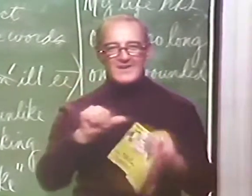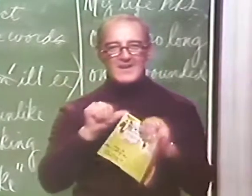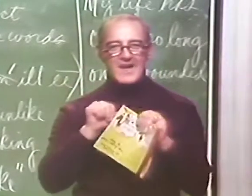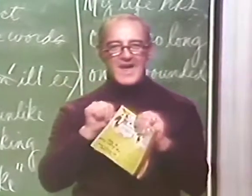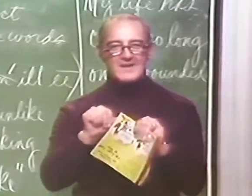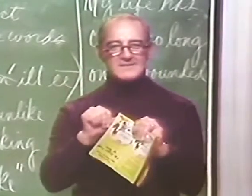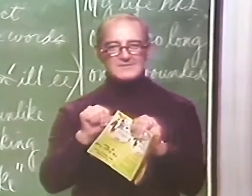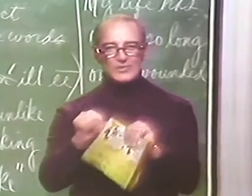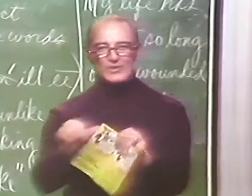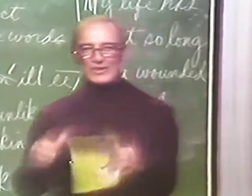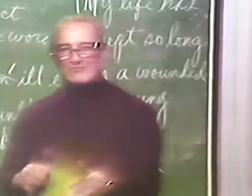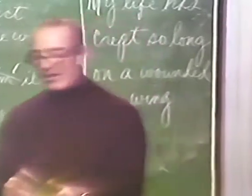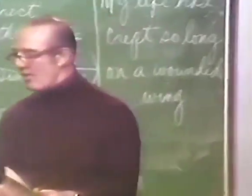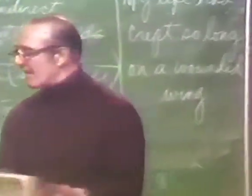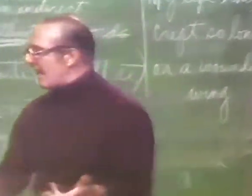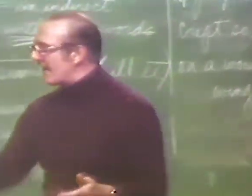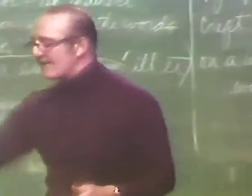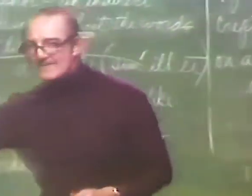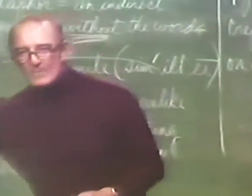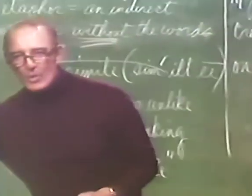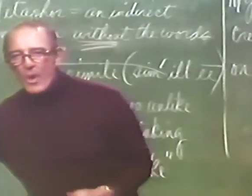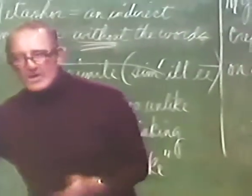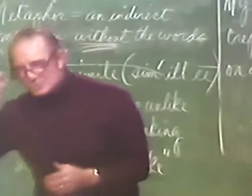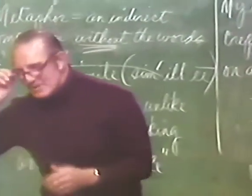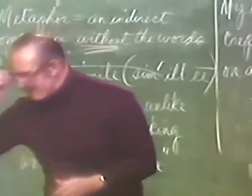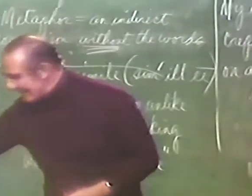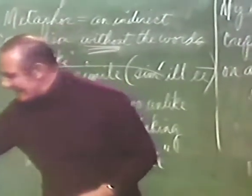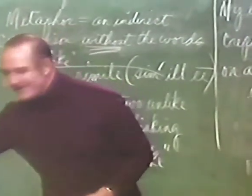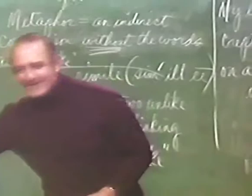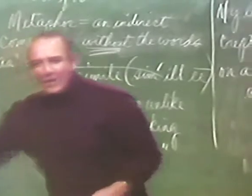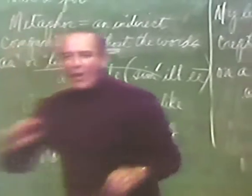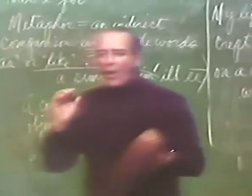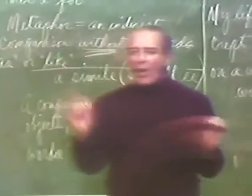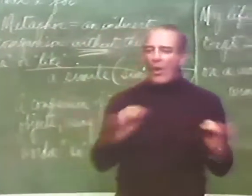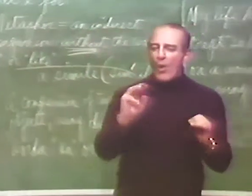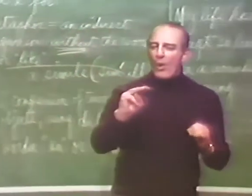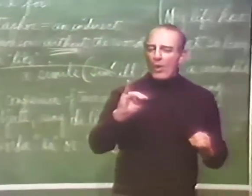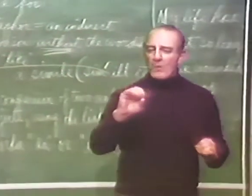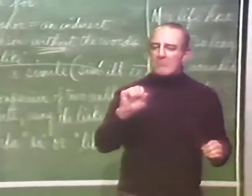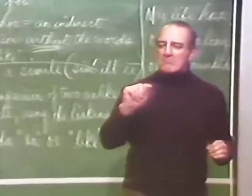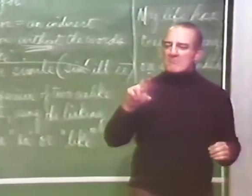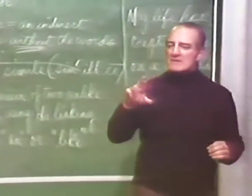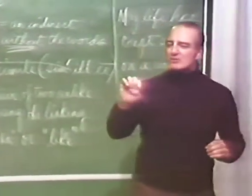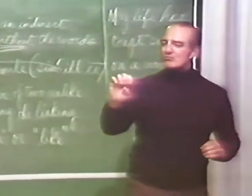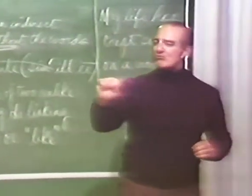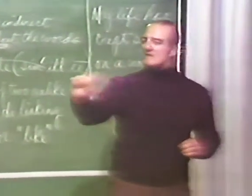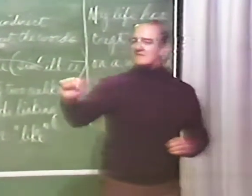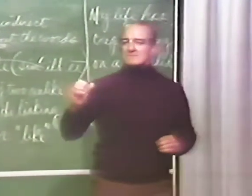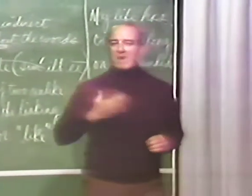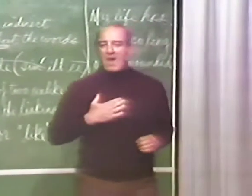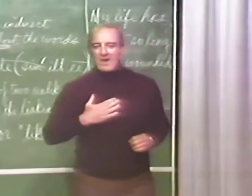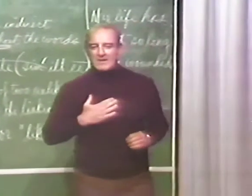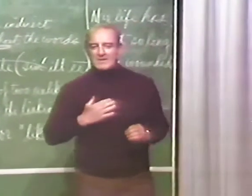YOUTH'S A STUFF WILL NOT ENDURE." OK. WORK WITH ME.